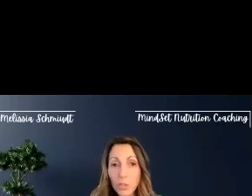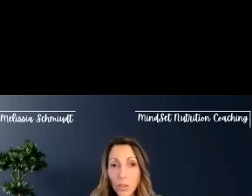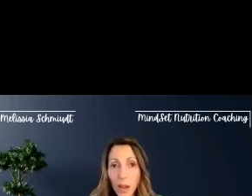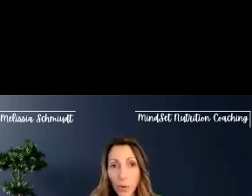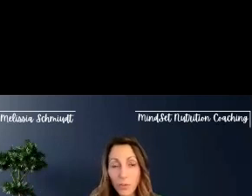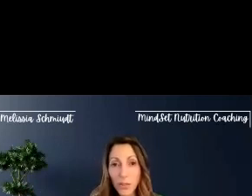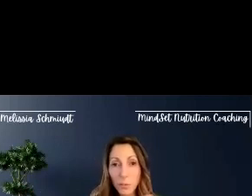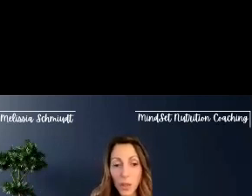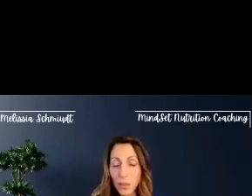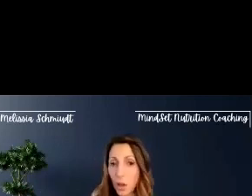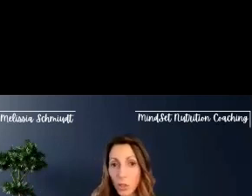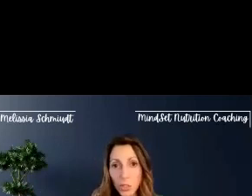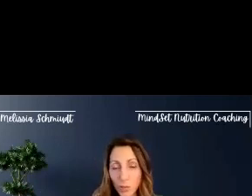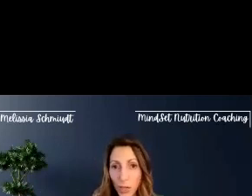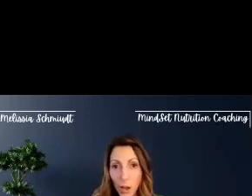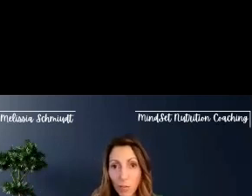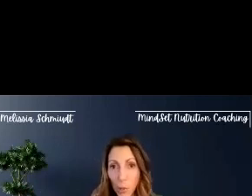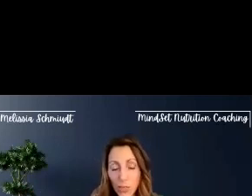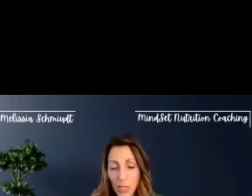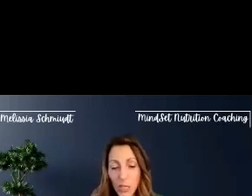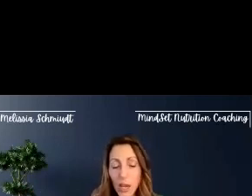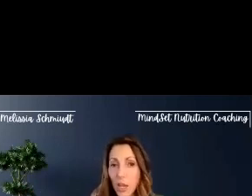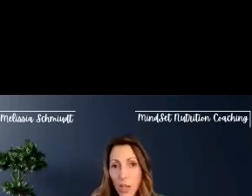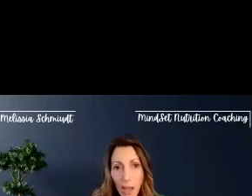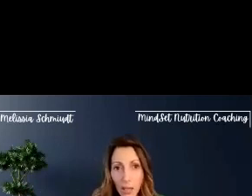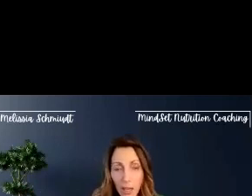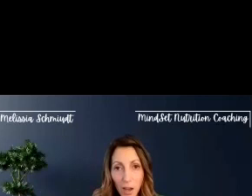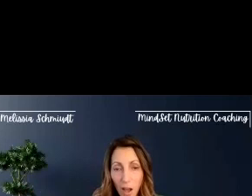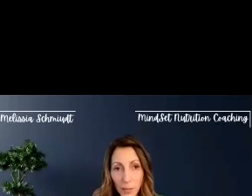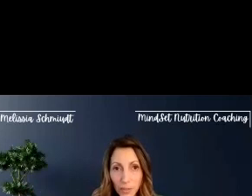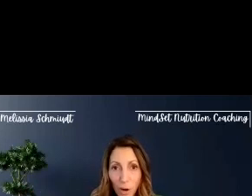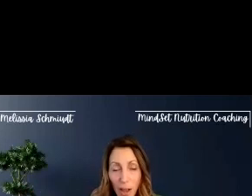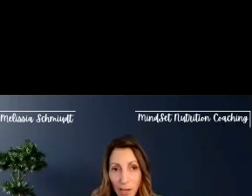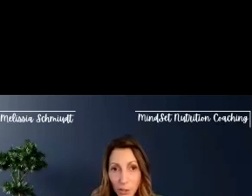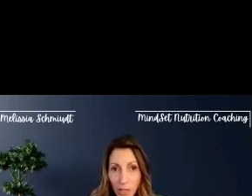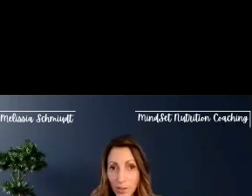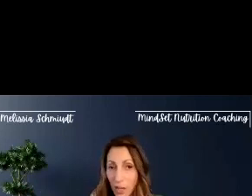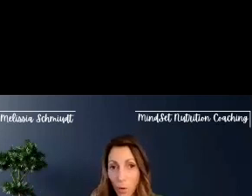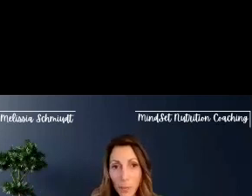So start that breakfast with a good serving of protein. Add in a complex carbohydrate.